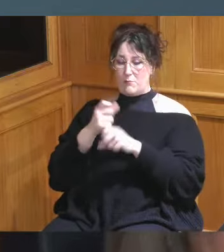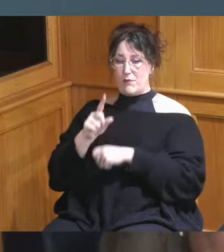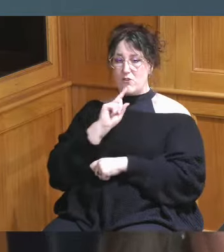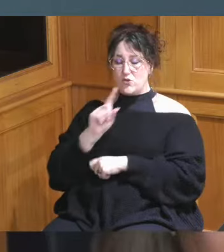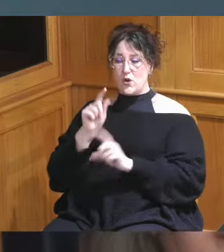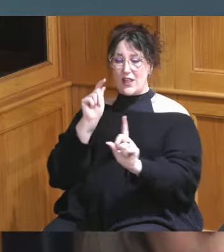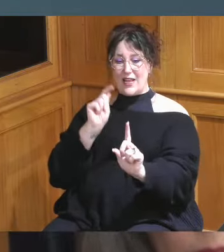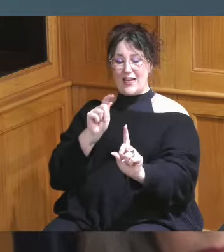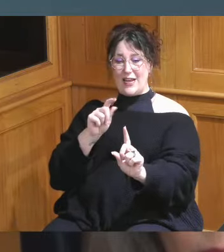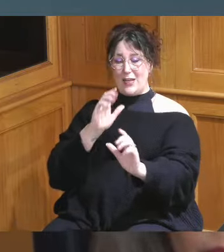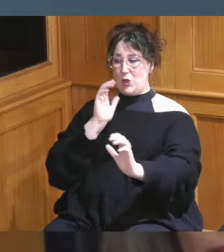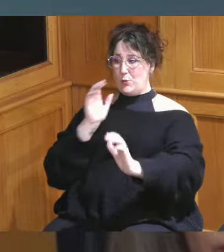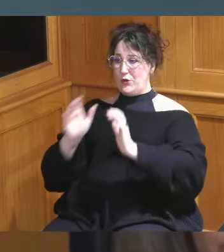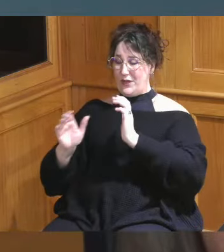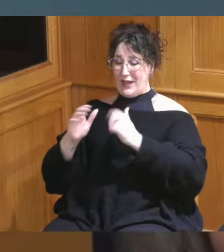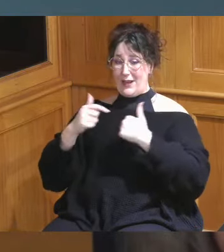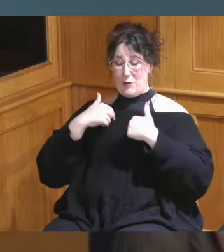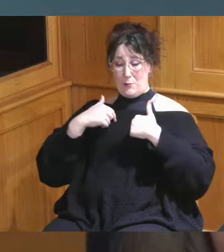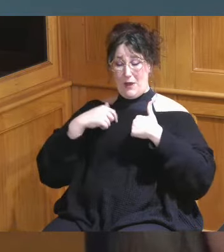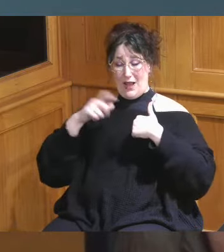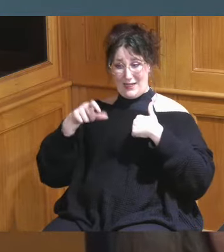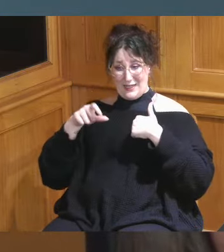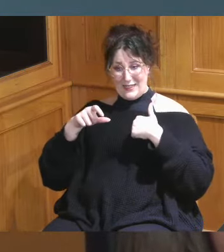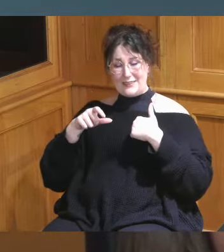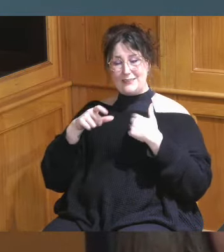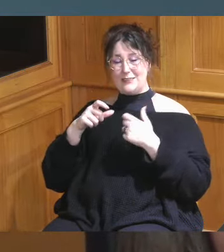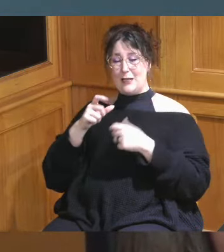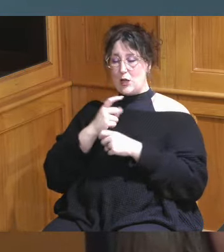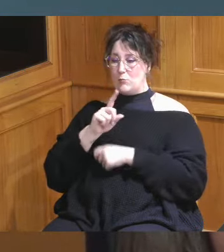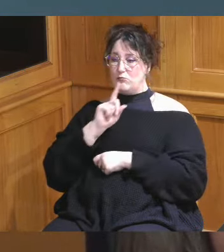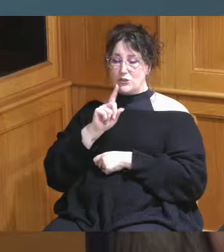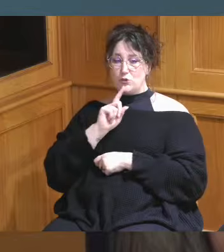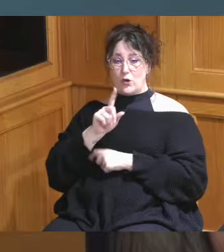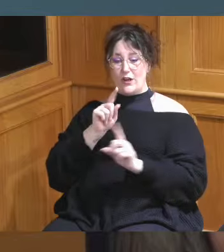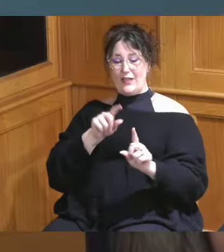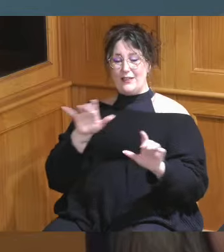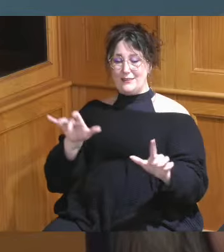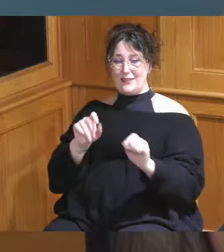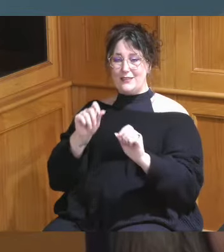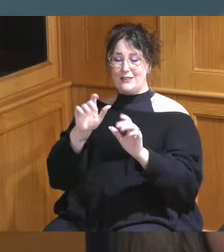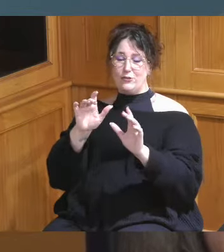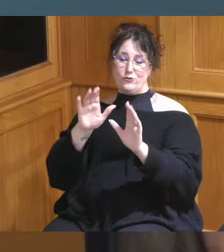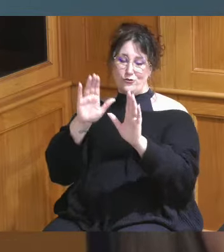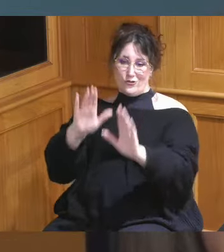he communicated what I needed. And I'm sure he did that. And it seems like the the things that I was